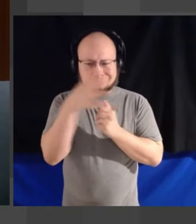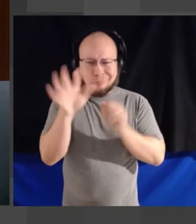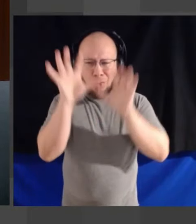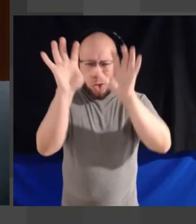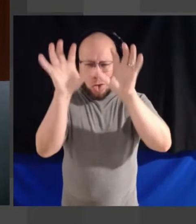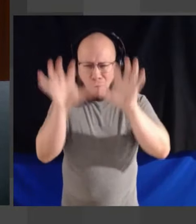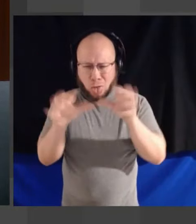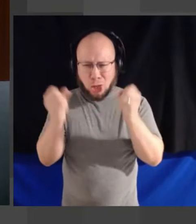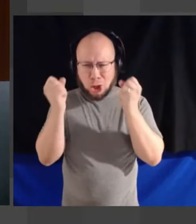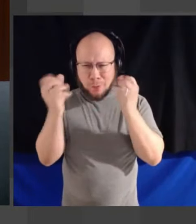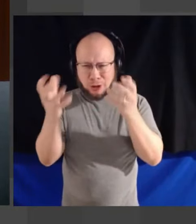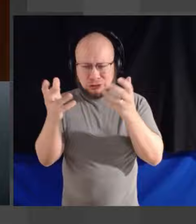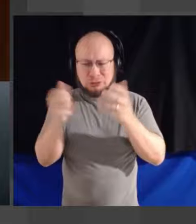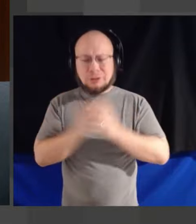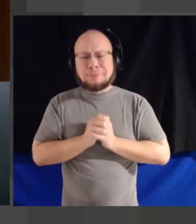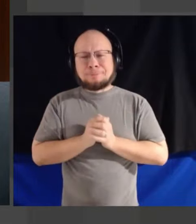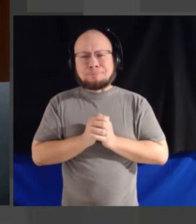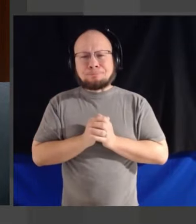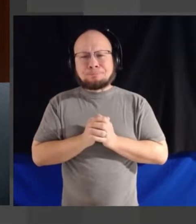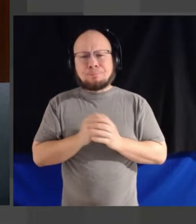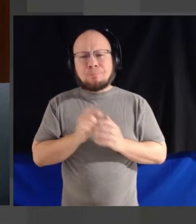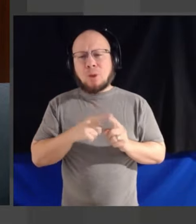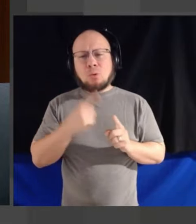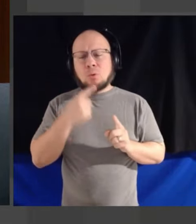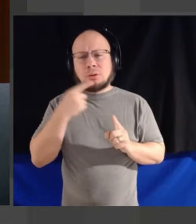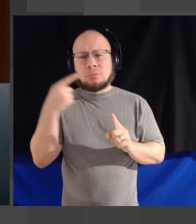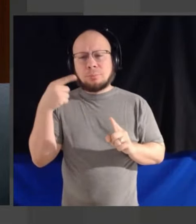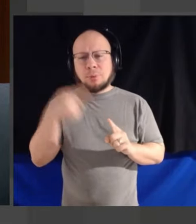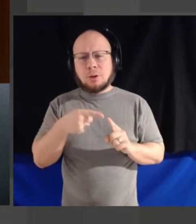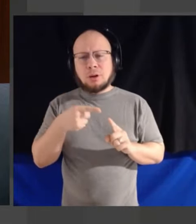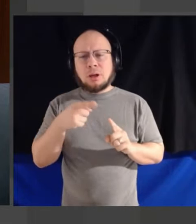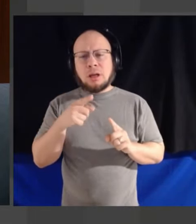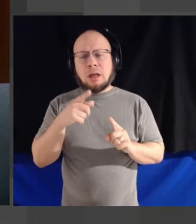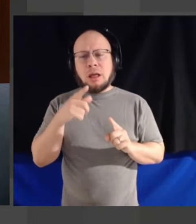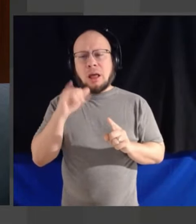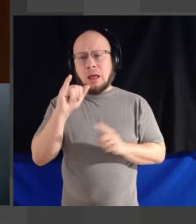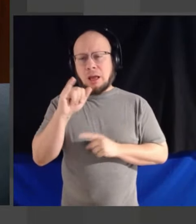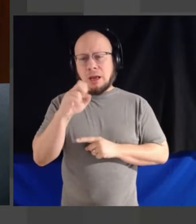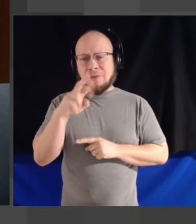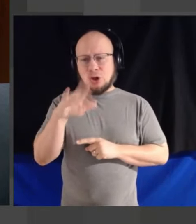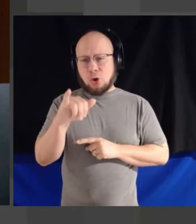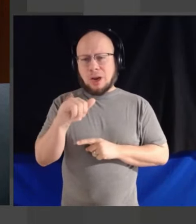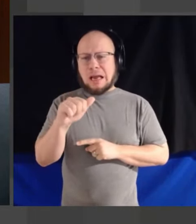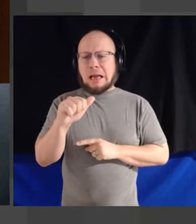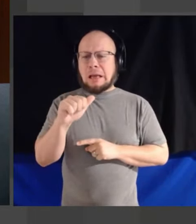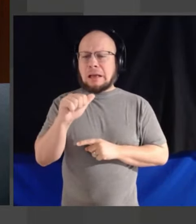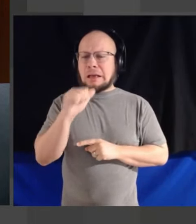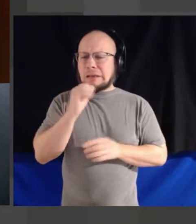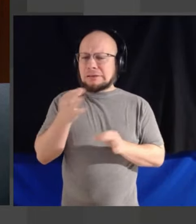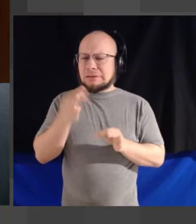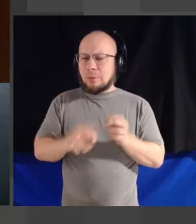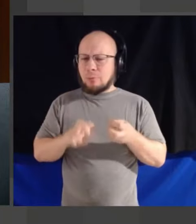ABOUT THE INVENTORY PROBLEM AND ONE OF THE BIGGEST TAKE AWAYS IS THAT THIS IS NOT JUST ONE